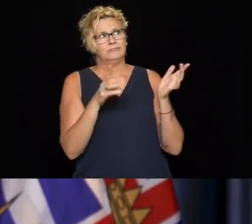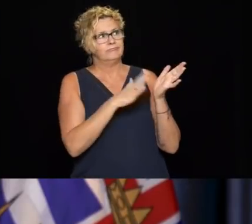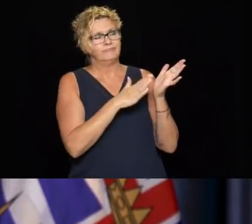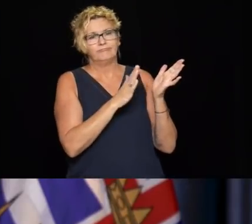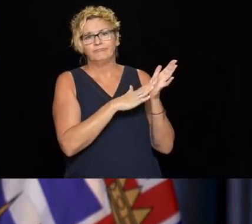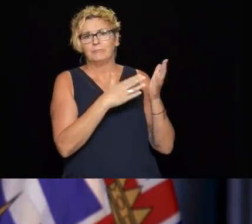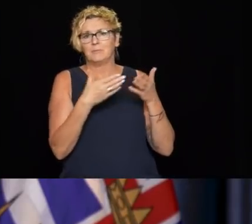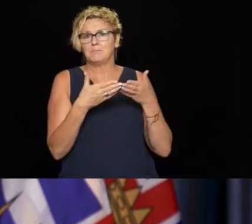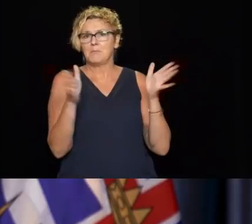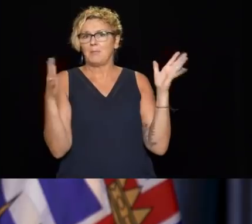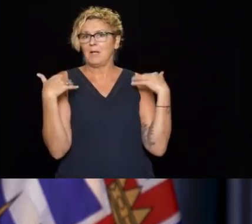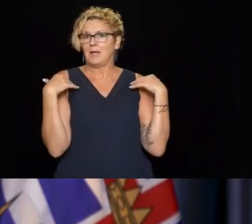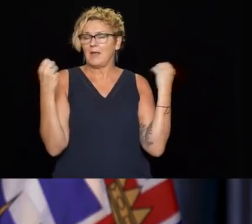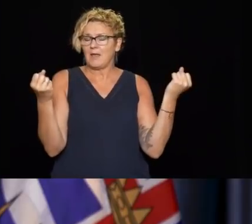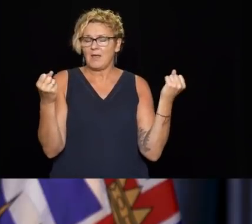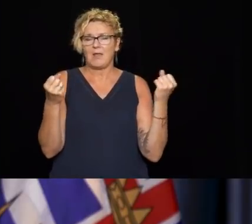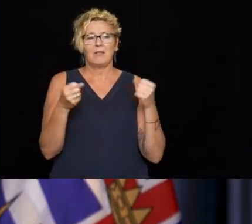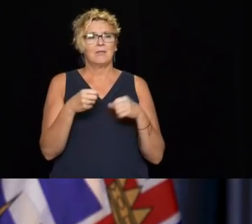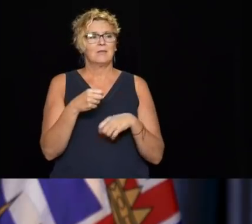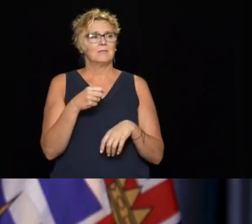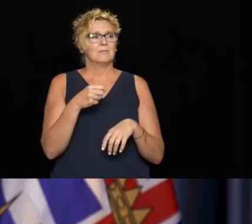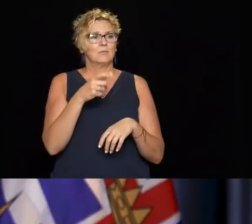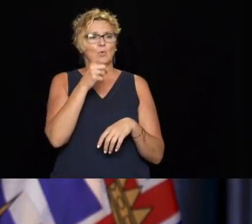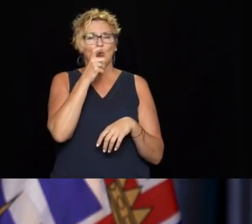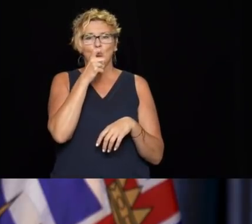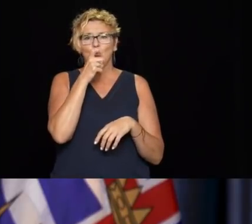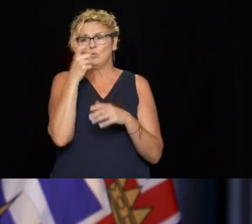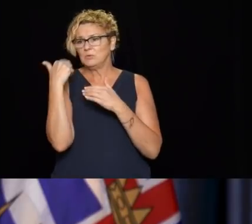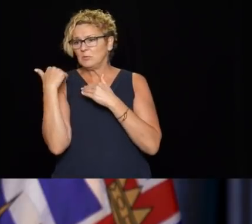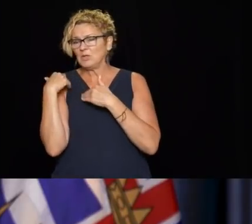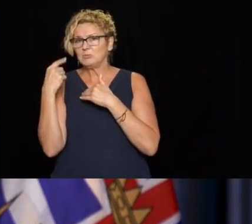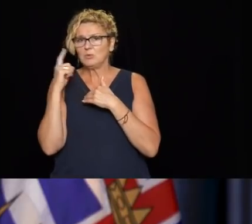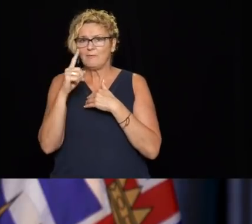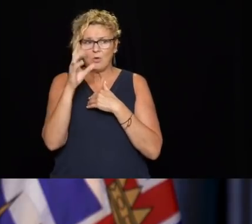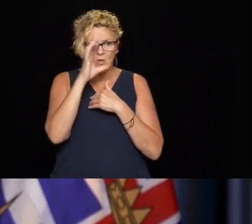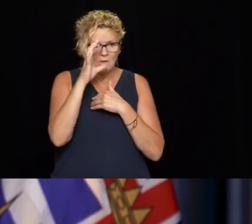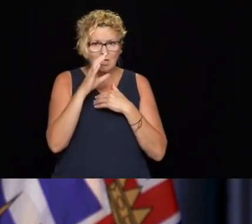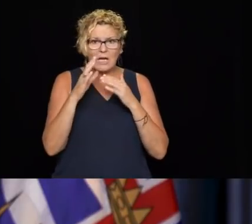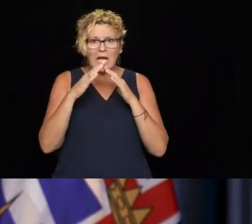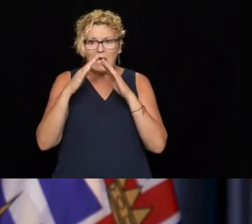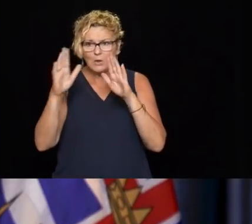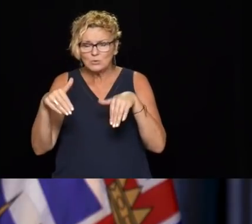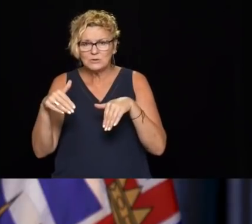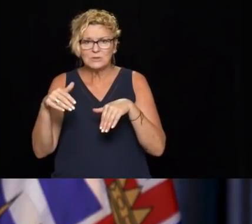to address the question for the vulnerable communities, I think